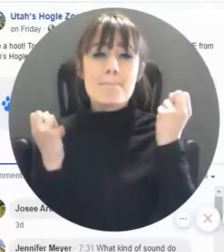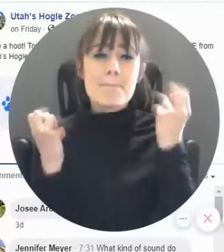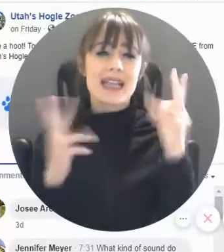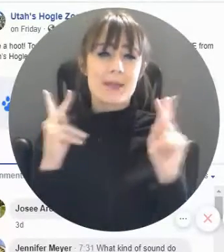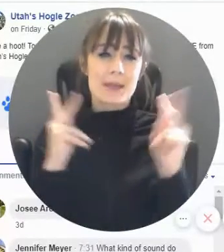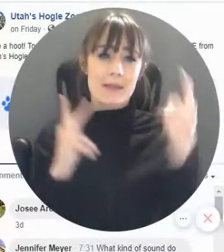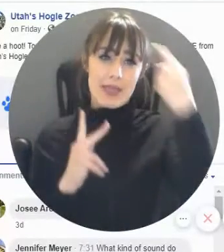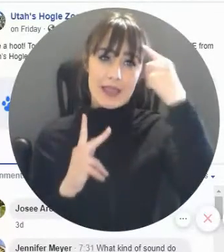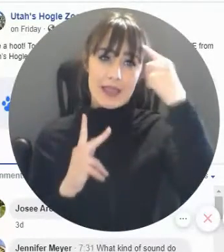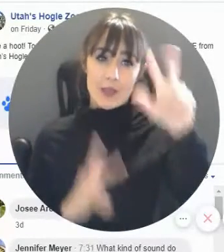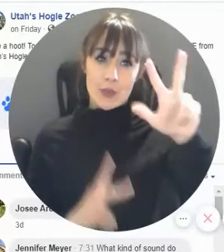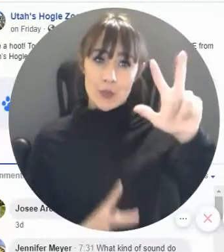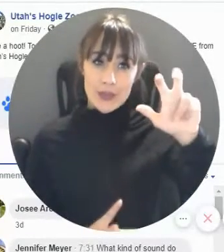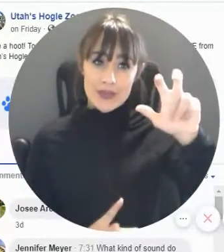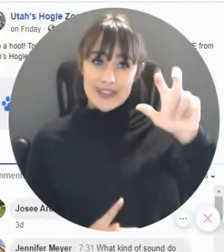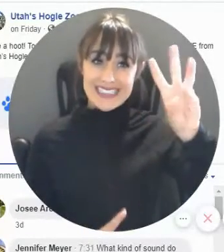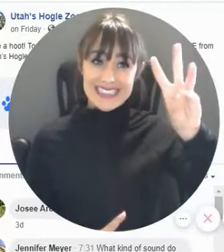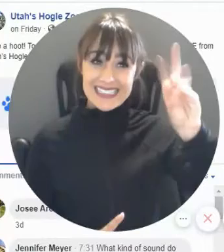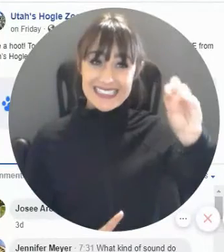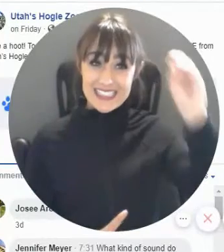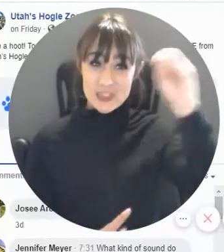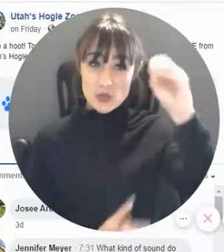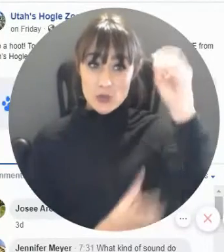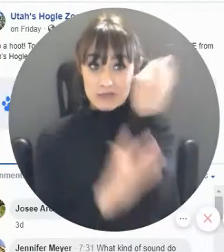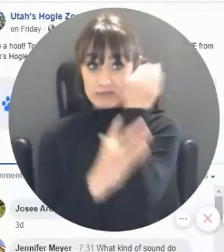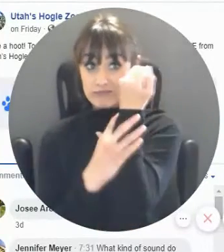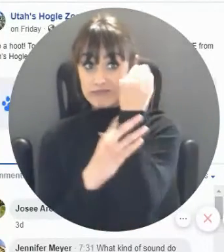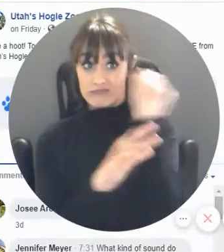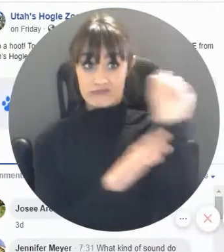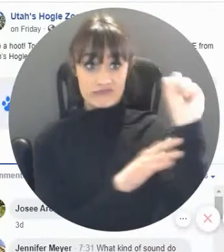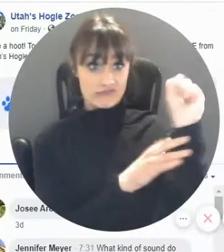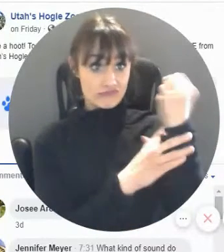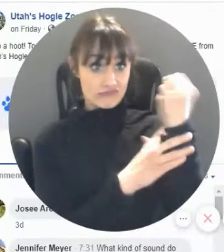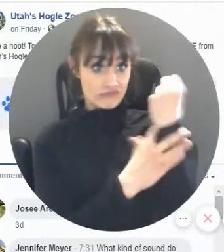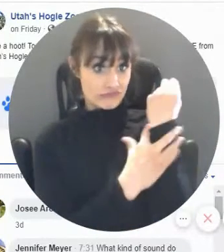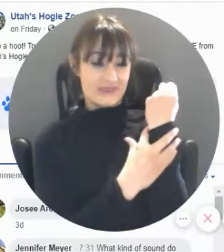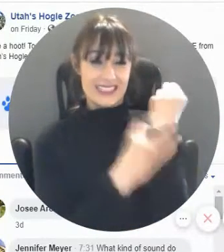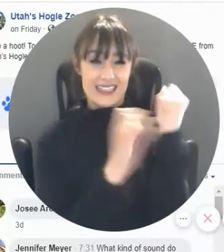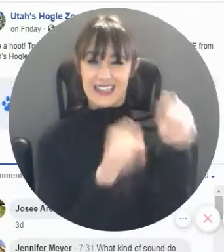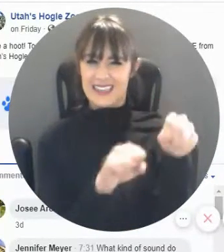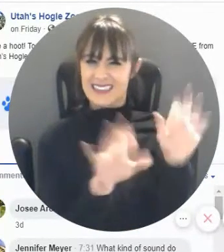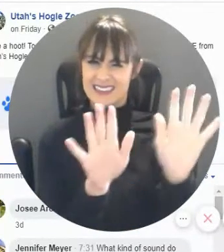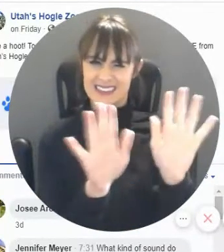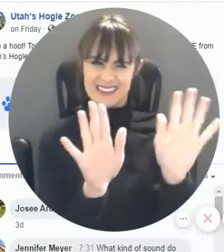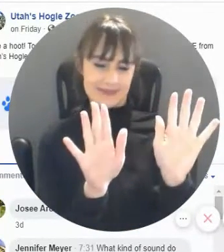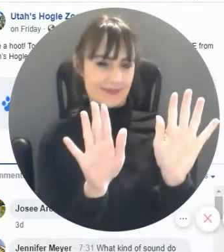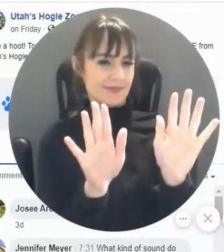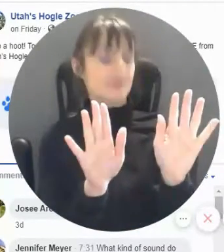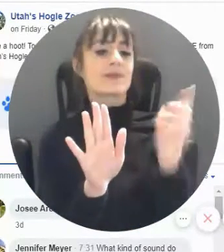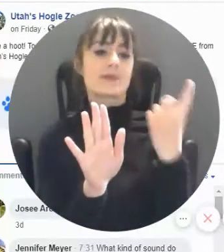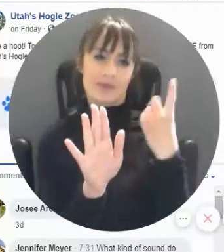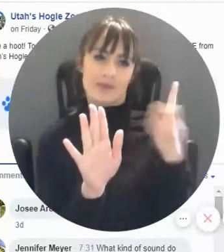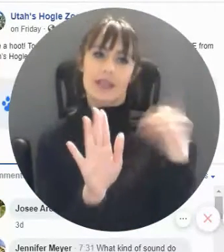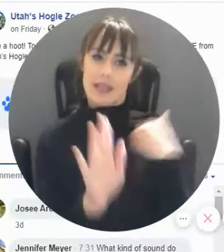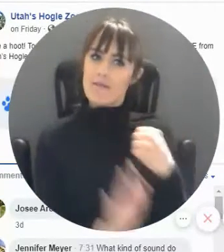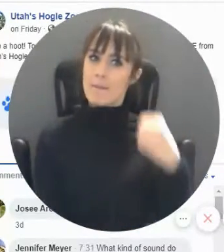around. So, they do have a back bone just like humans do, instead of the entire circle, they can turn their heads